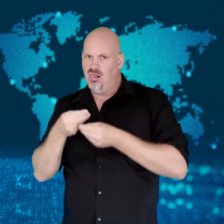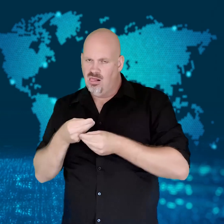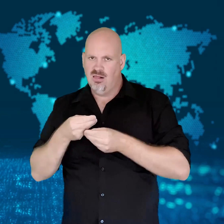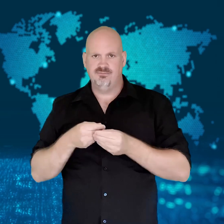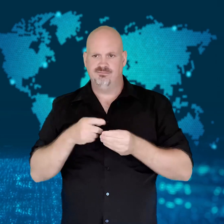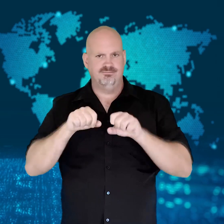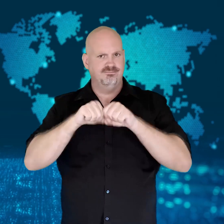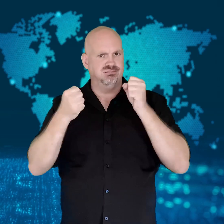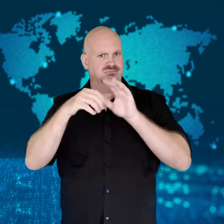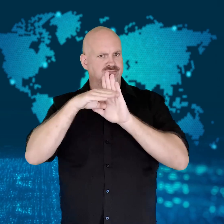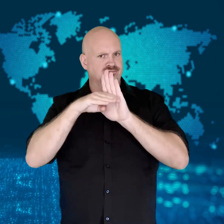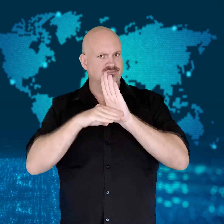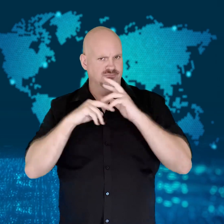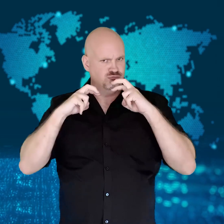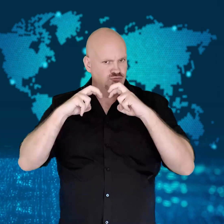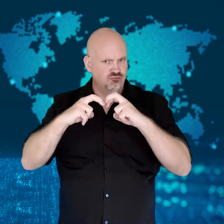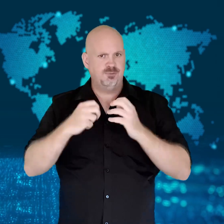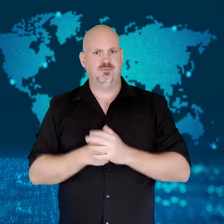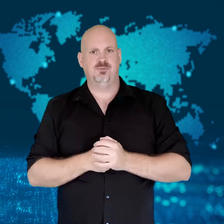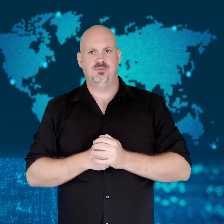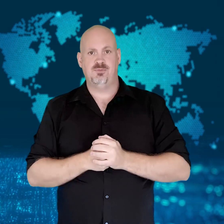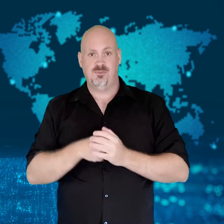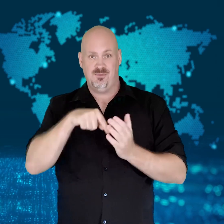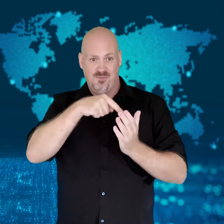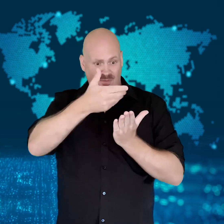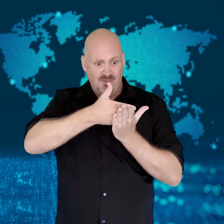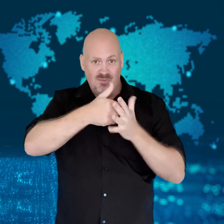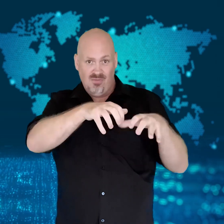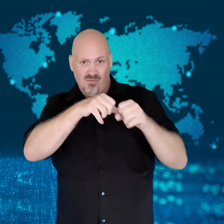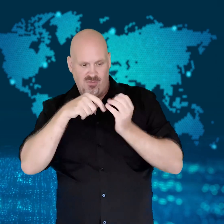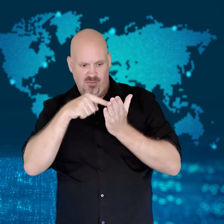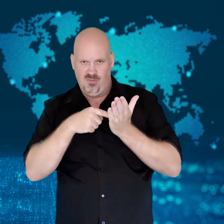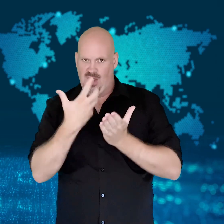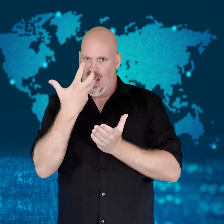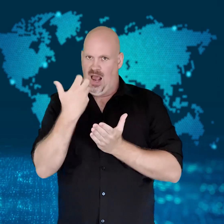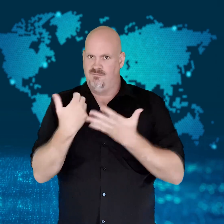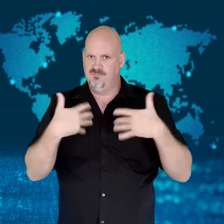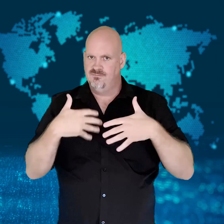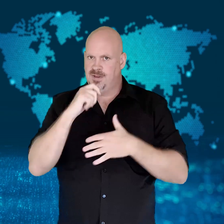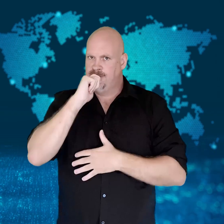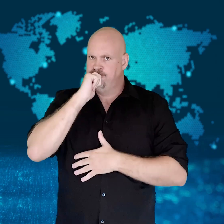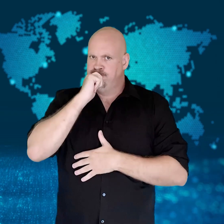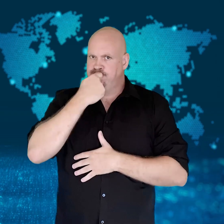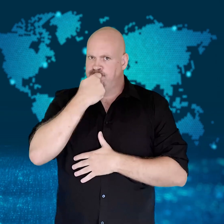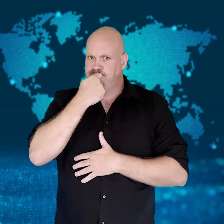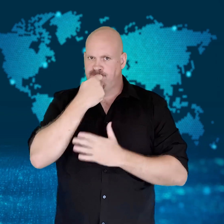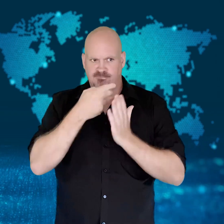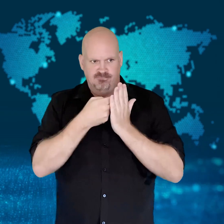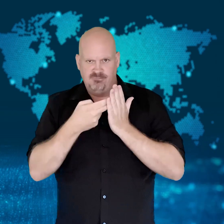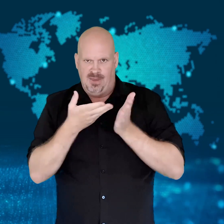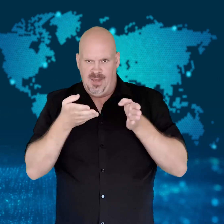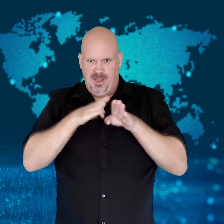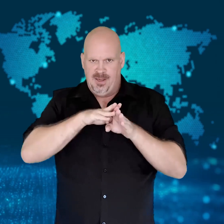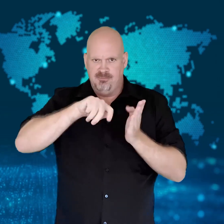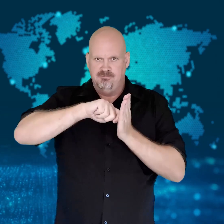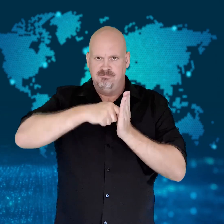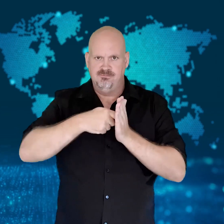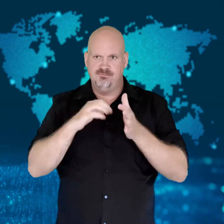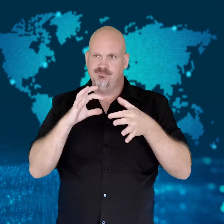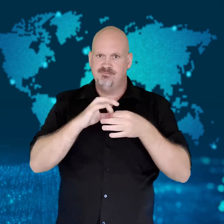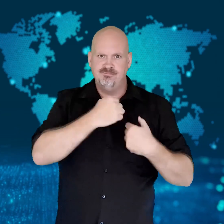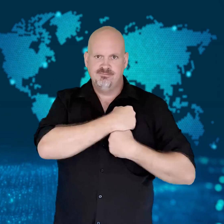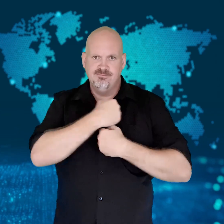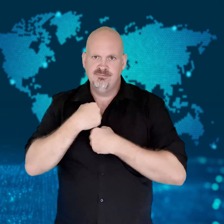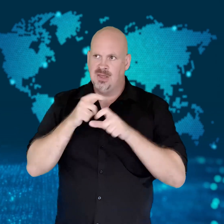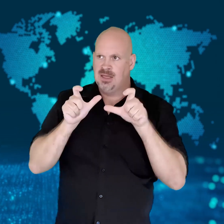Some of the documents allegedly contain national defense information.